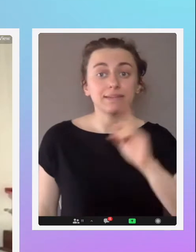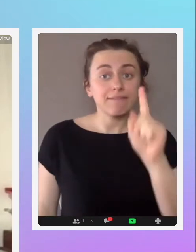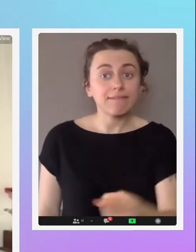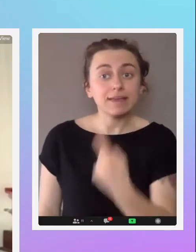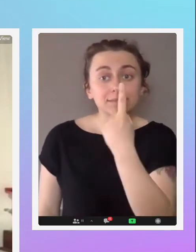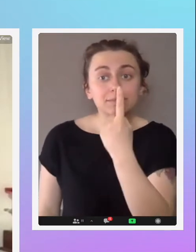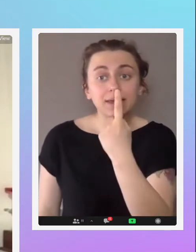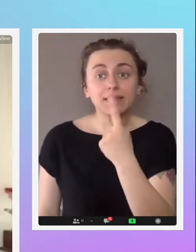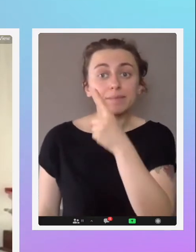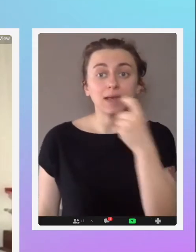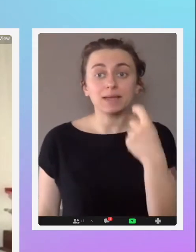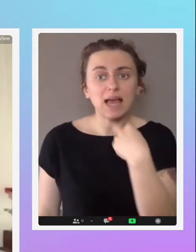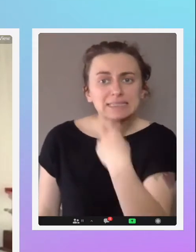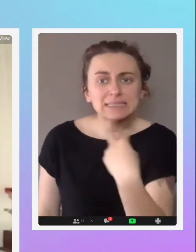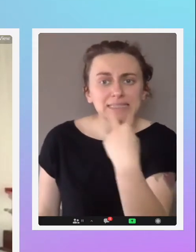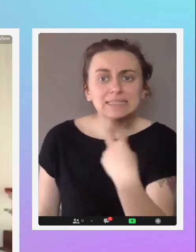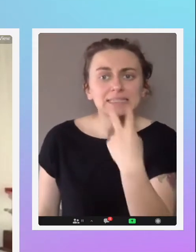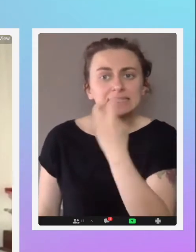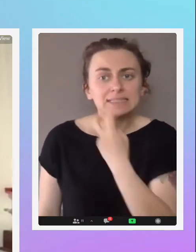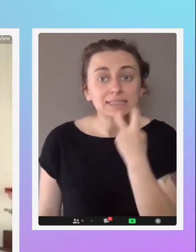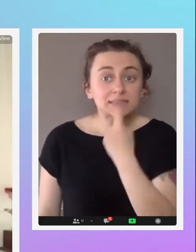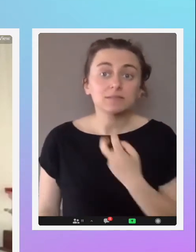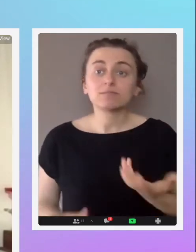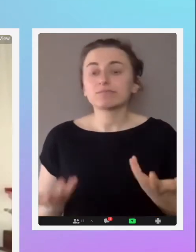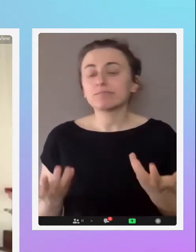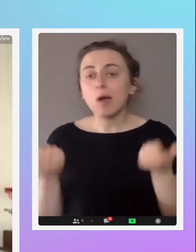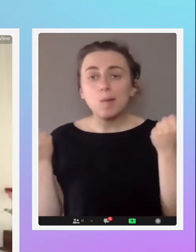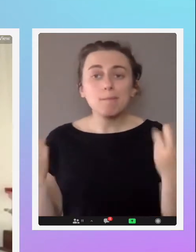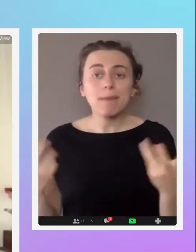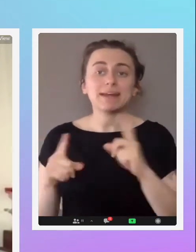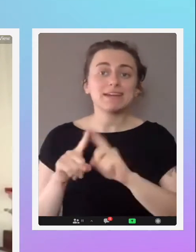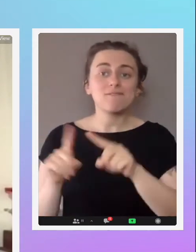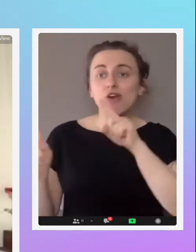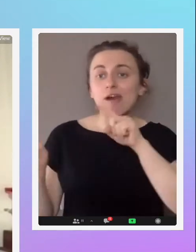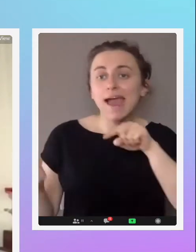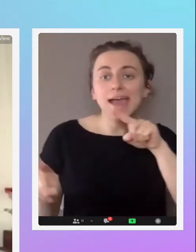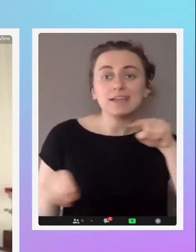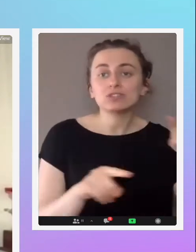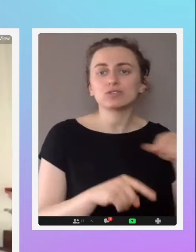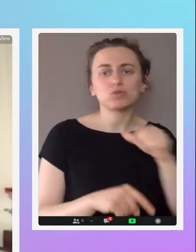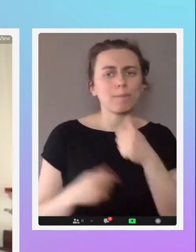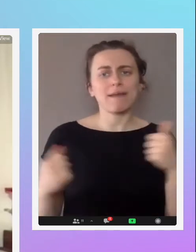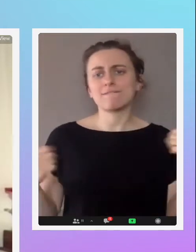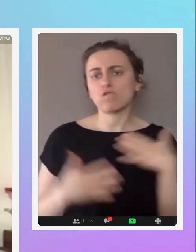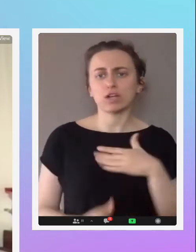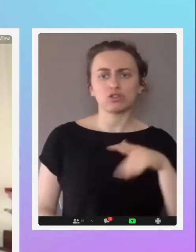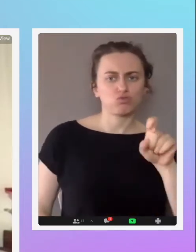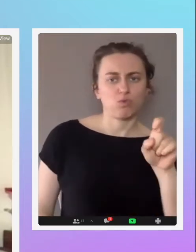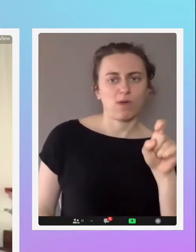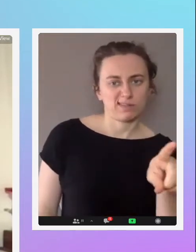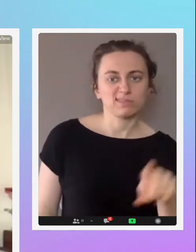I'm sure there are lots of other answers like that but don't be afraid to ask, in the worst case, someone will say,